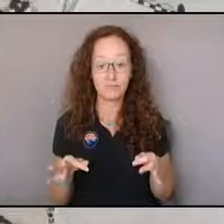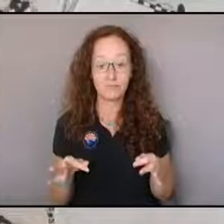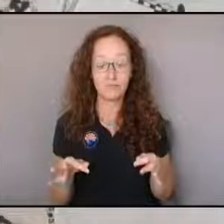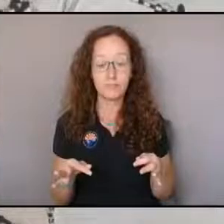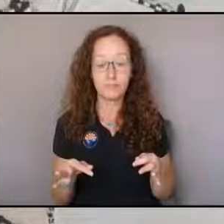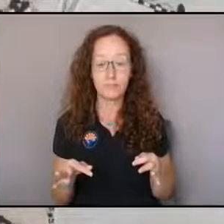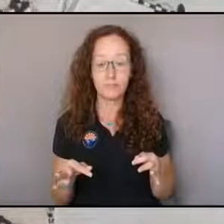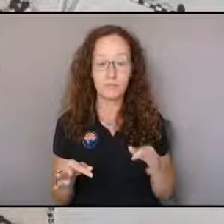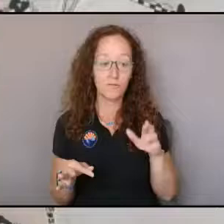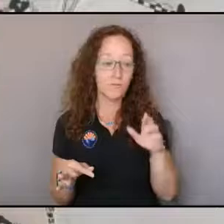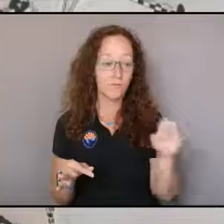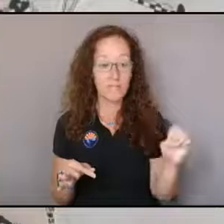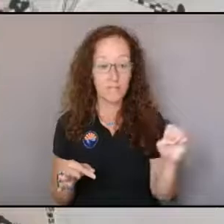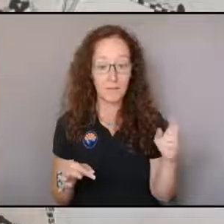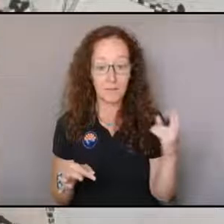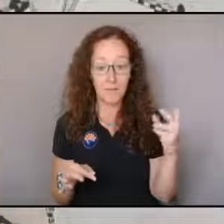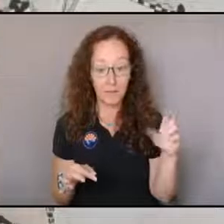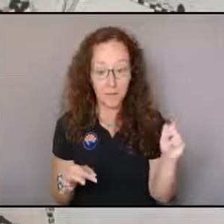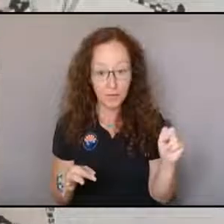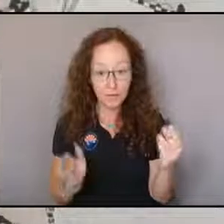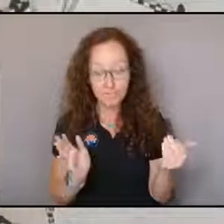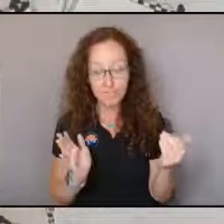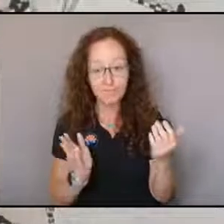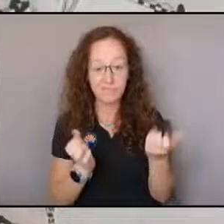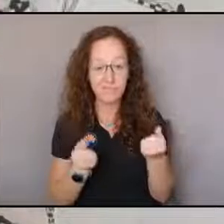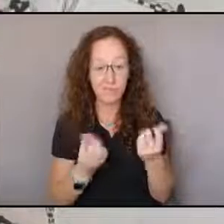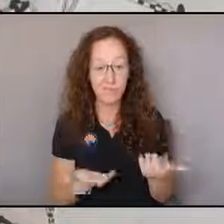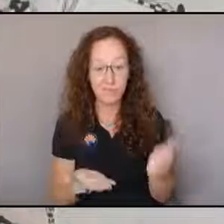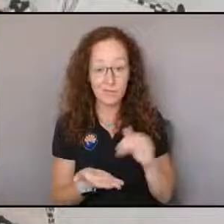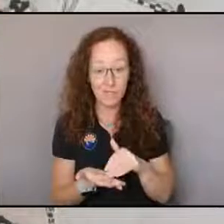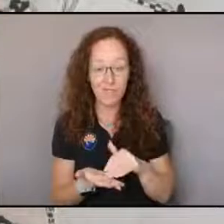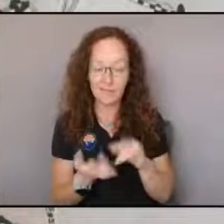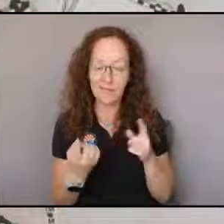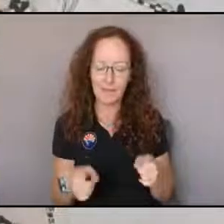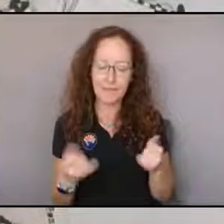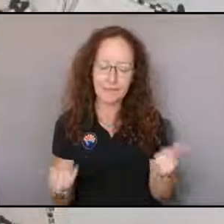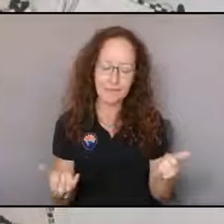WHICH WAS KIND OF WHAT WE WERE DEALING WITH. TODAY